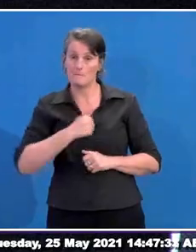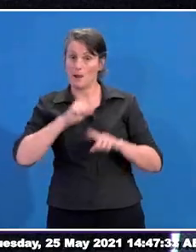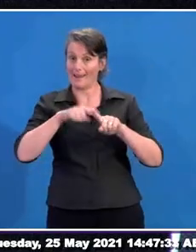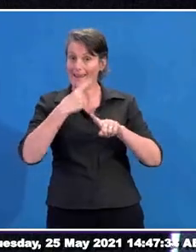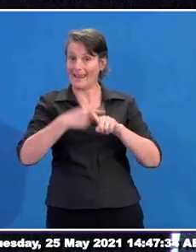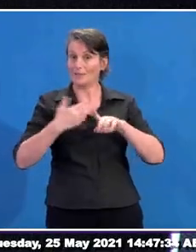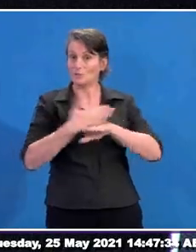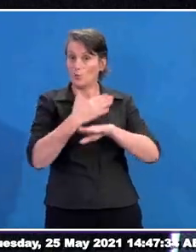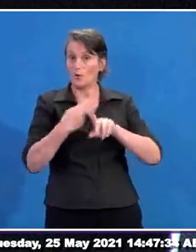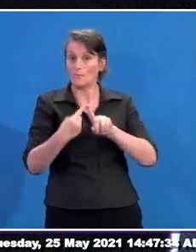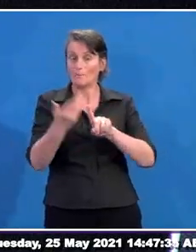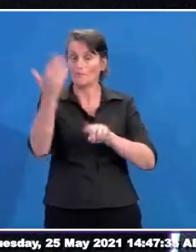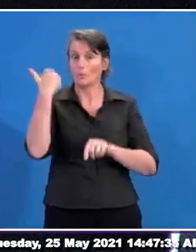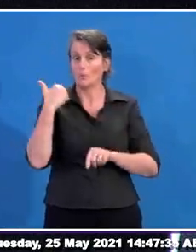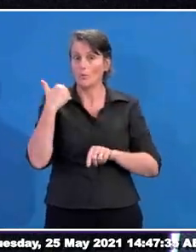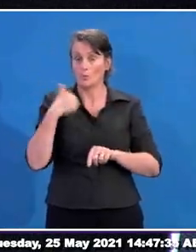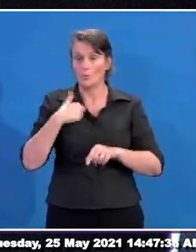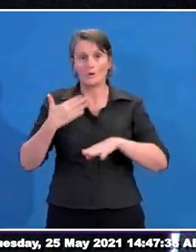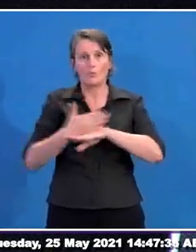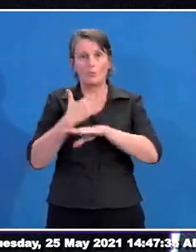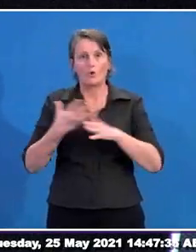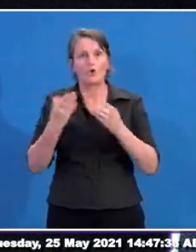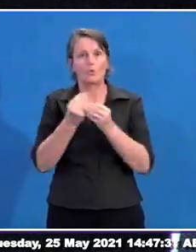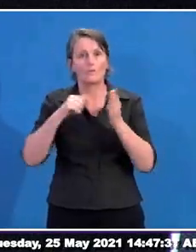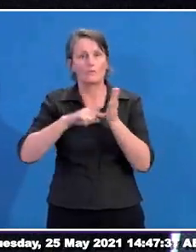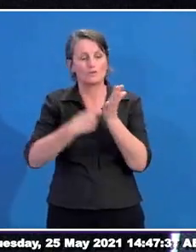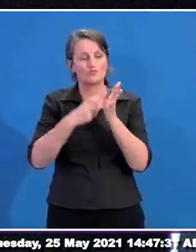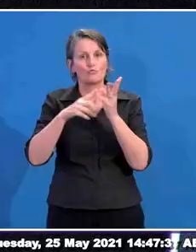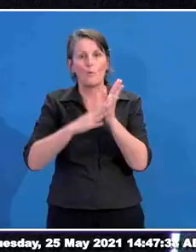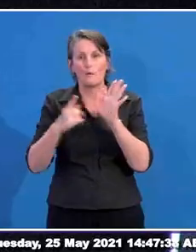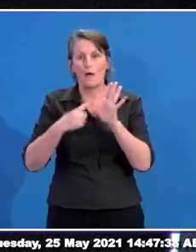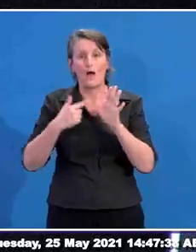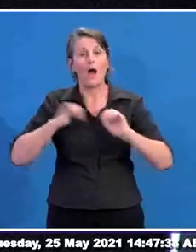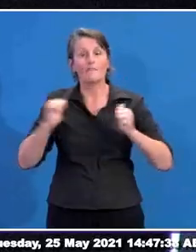programs, yes, I've done inhouse training on trauma-informed care.